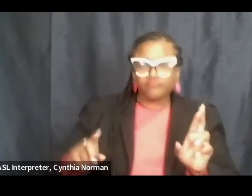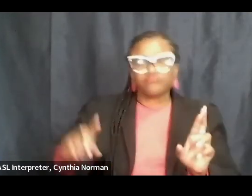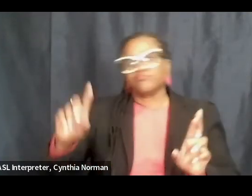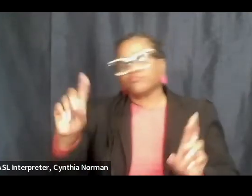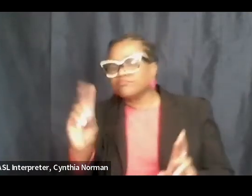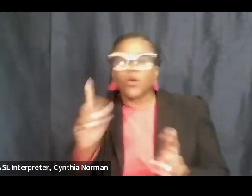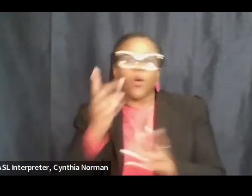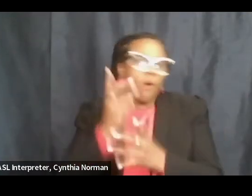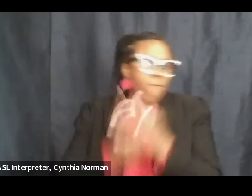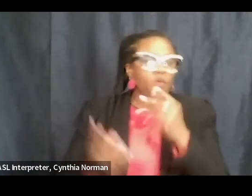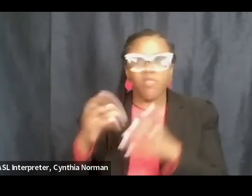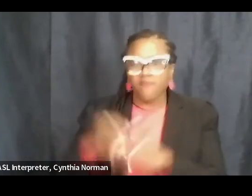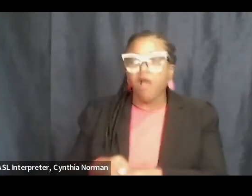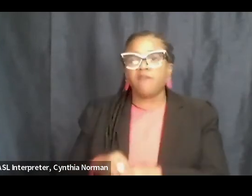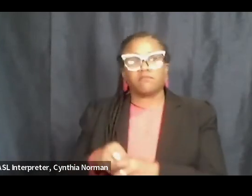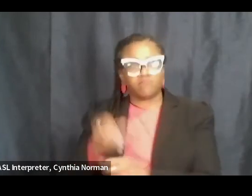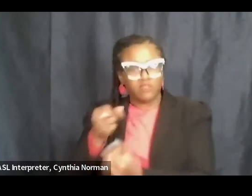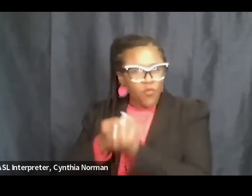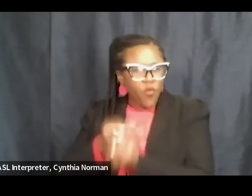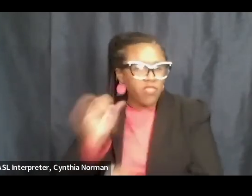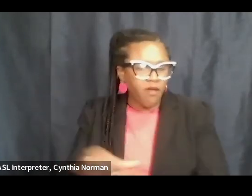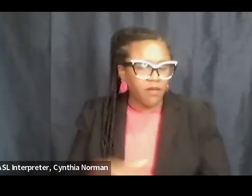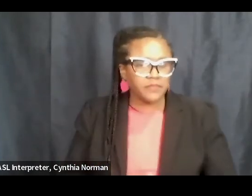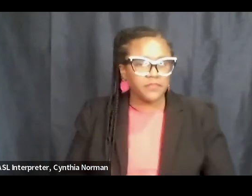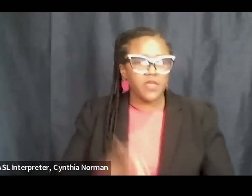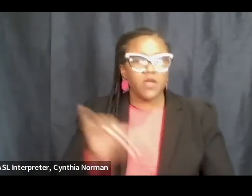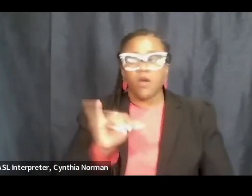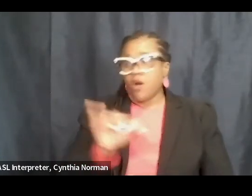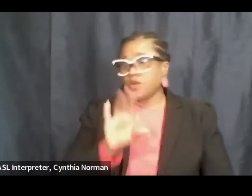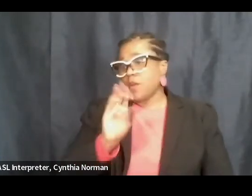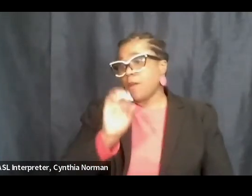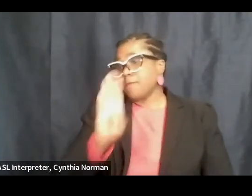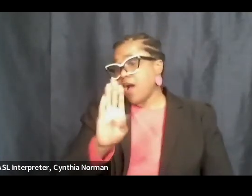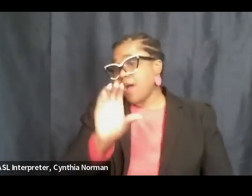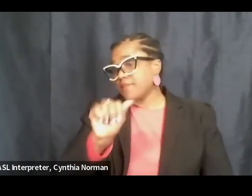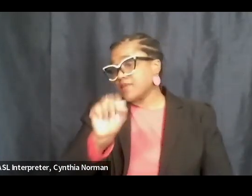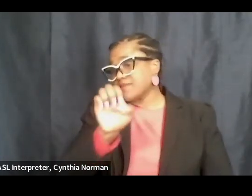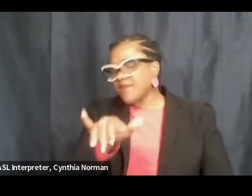I'm also very grateful that Senator Bob Casey's leadership on both of these bills in the Senate.